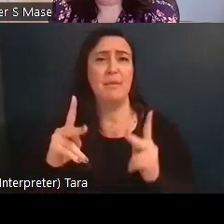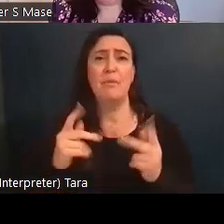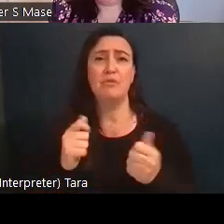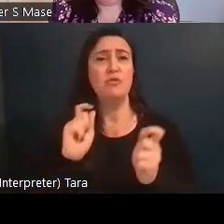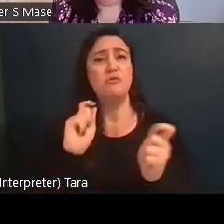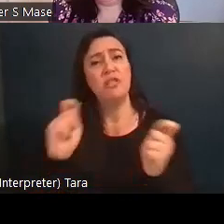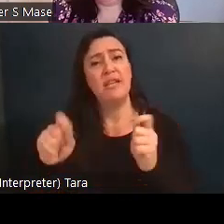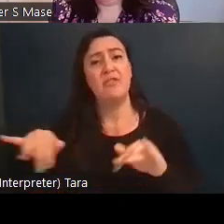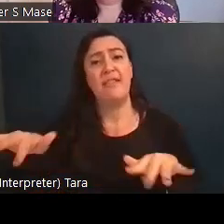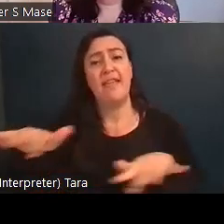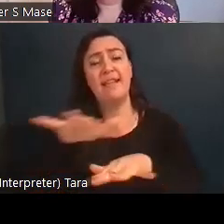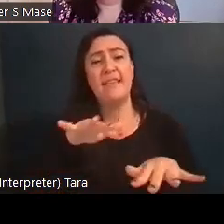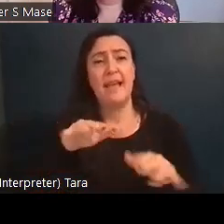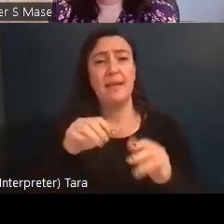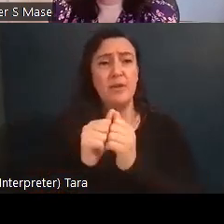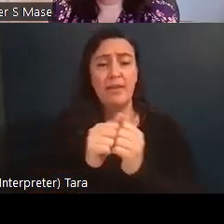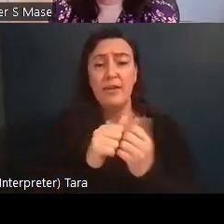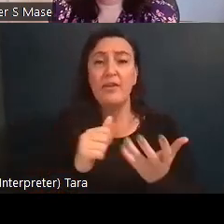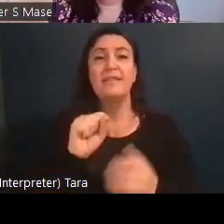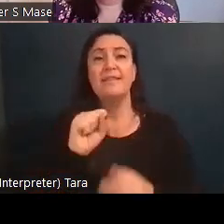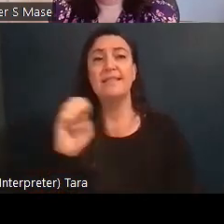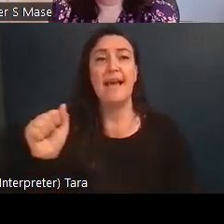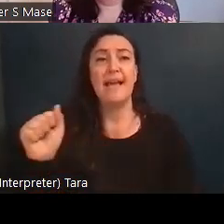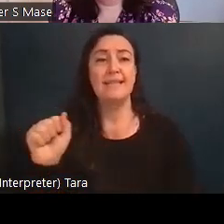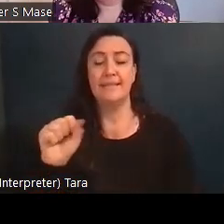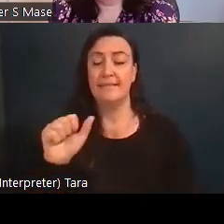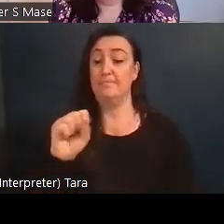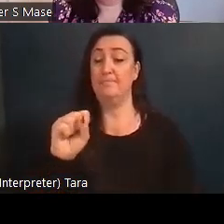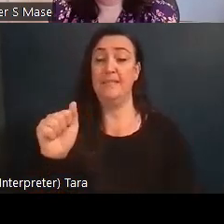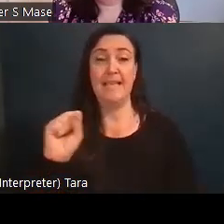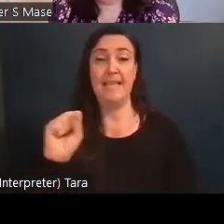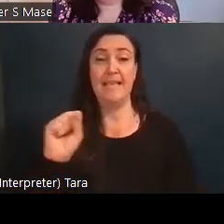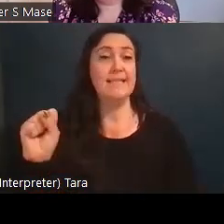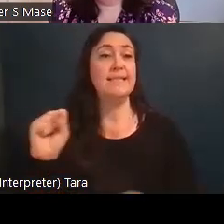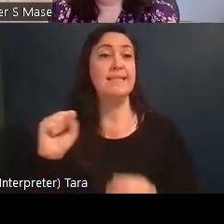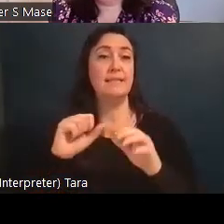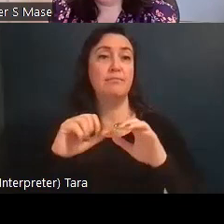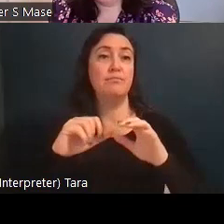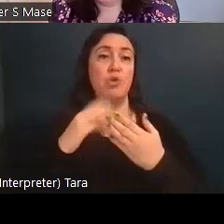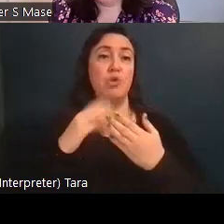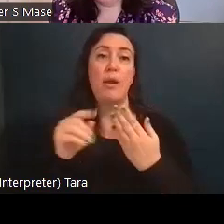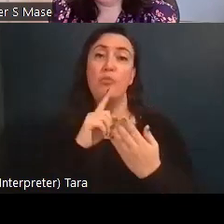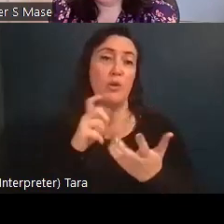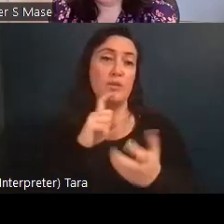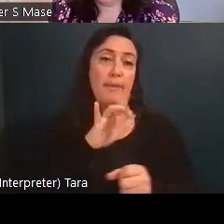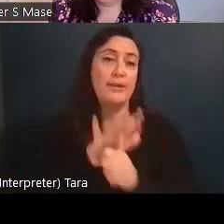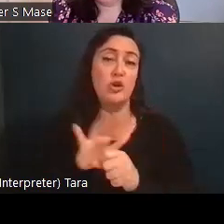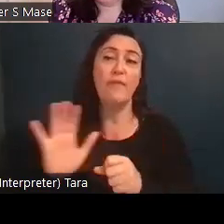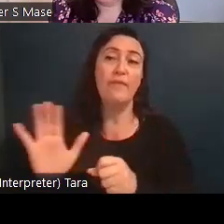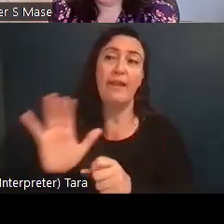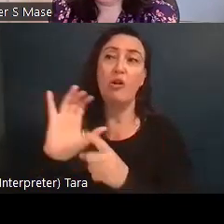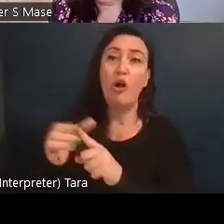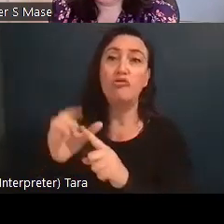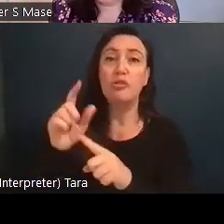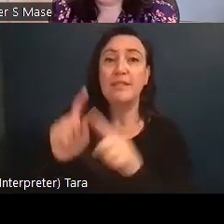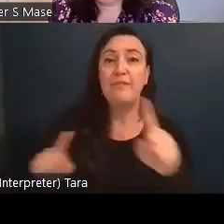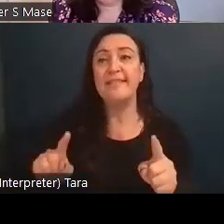The SAS program really wants to make sure that they're cultural differences are acknowledged and culturally appropriate solutions